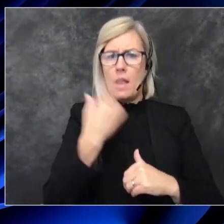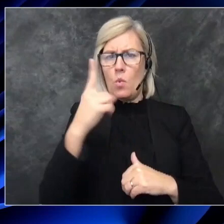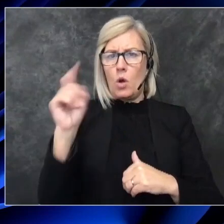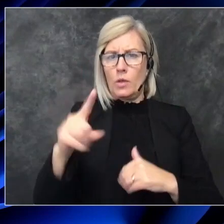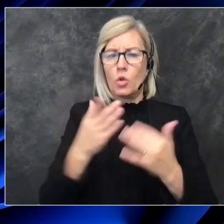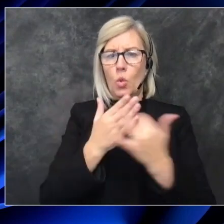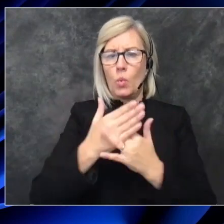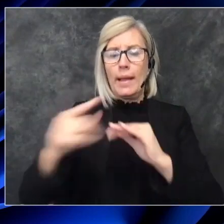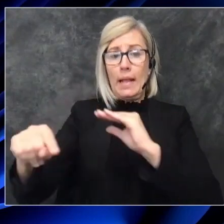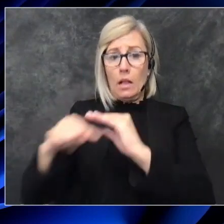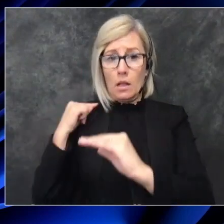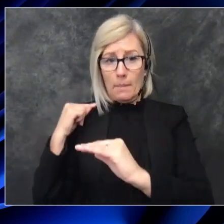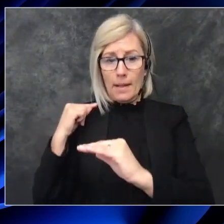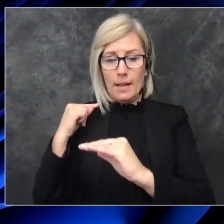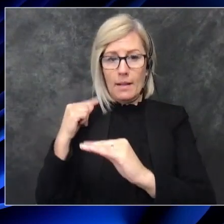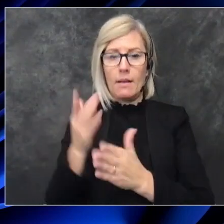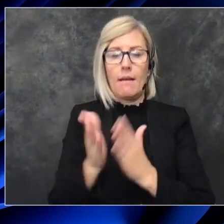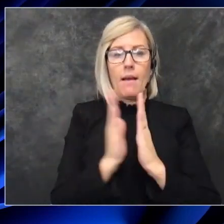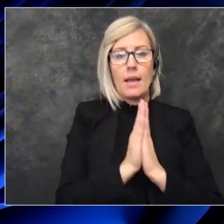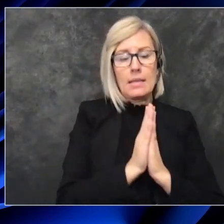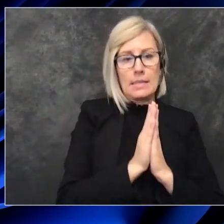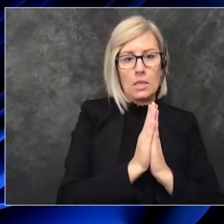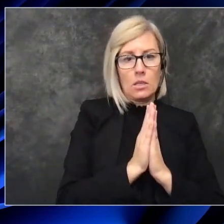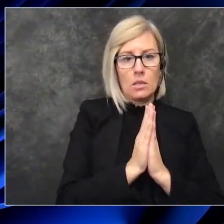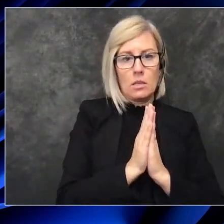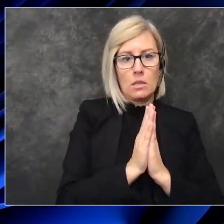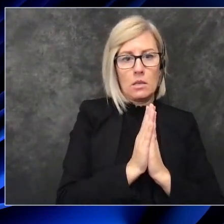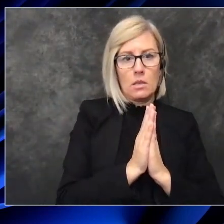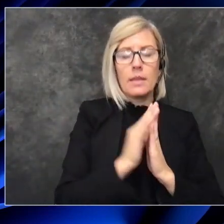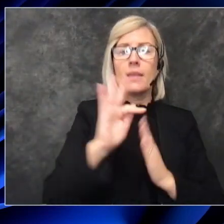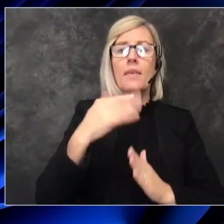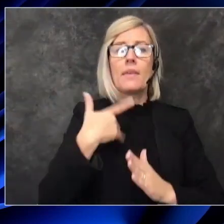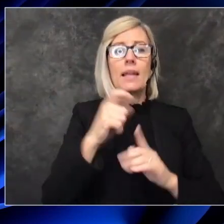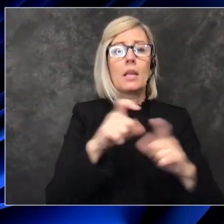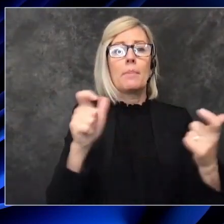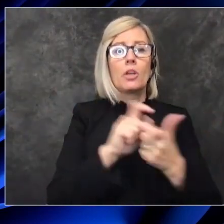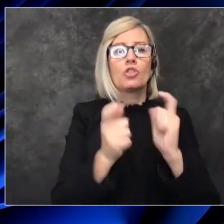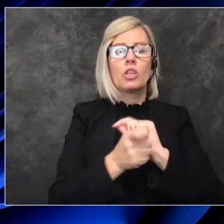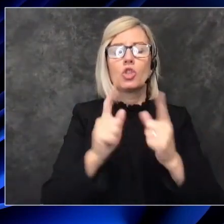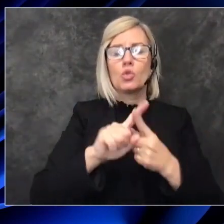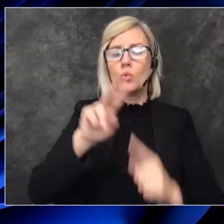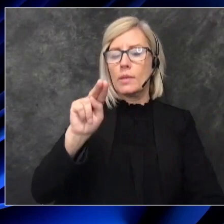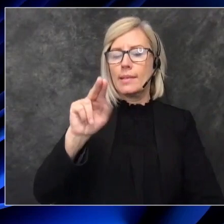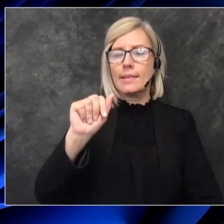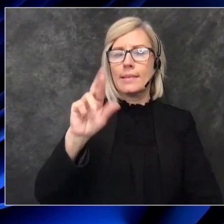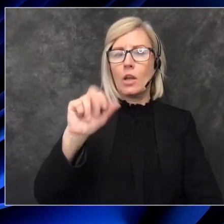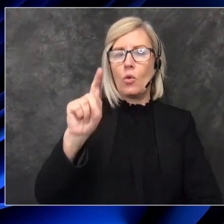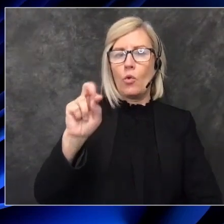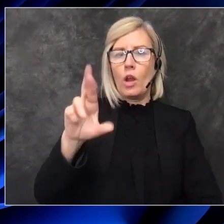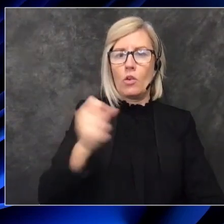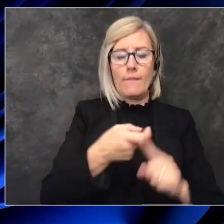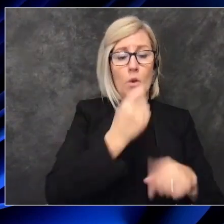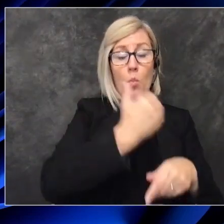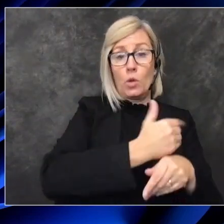asking if you know if there have been any major changes to narrator from Windows 10 to Windows 11.